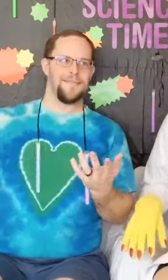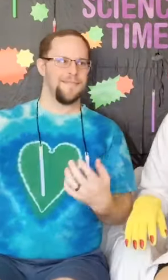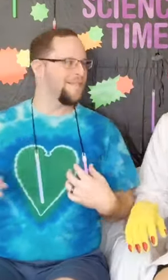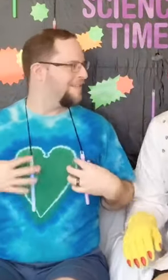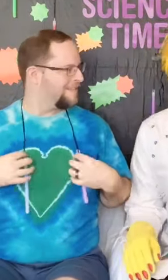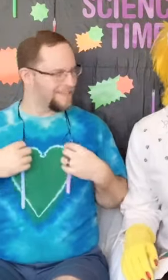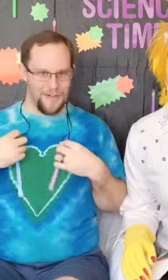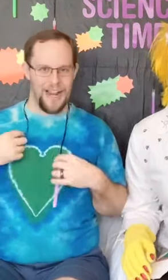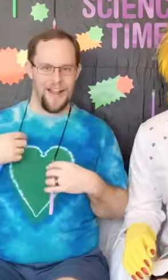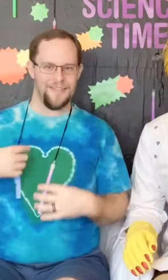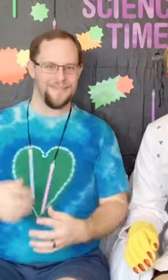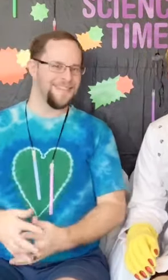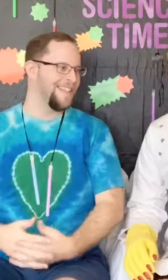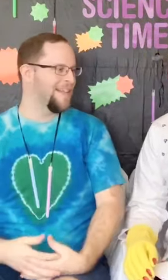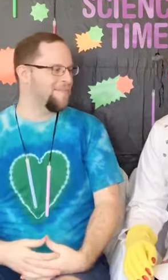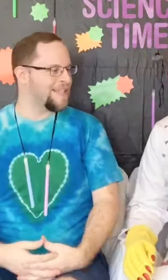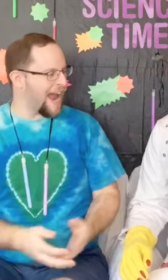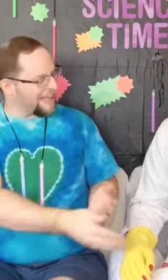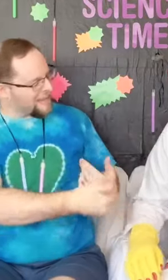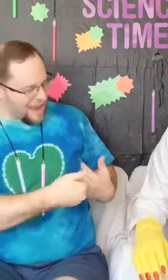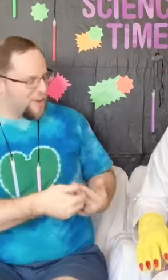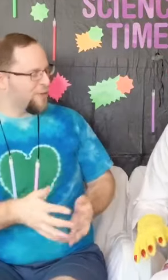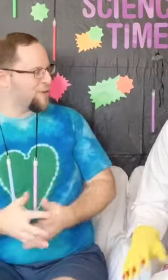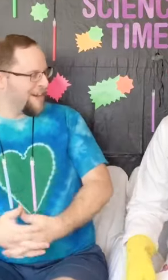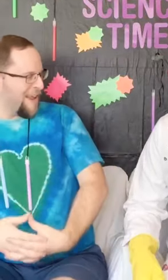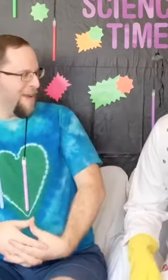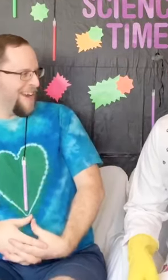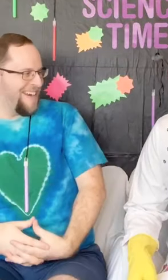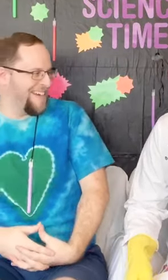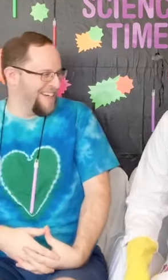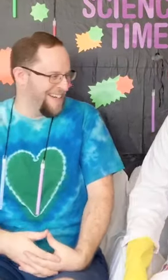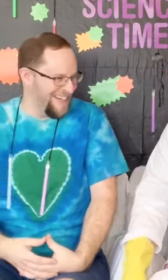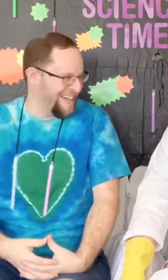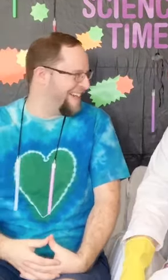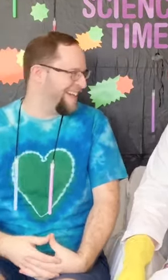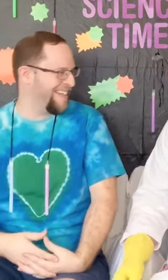Okay! Here we go! AARON: Here we are! Miss Cali, thank you for joining me.